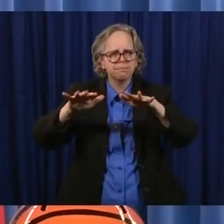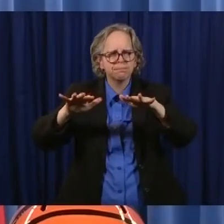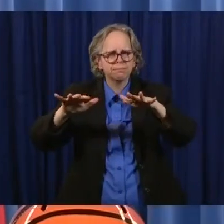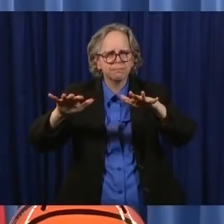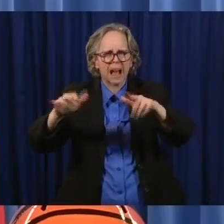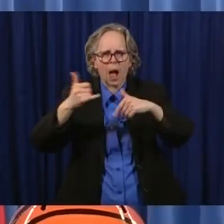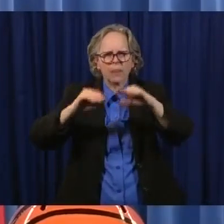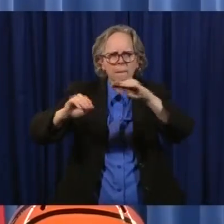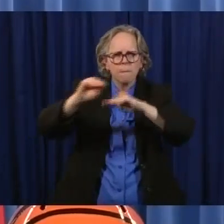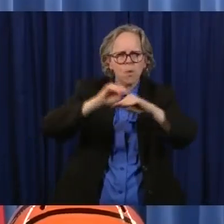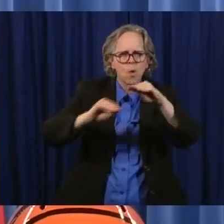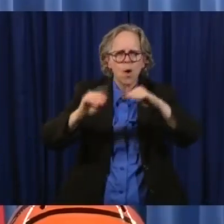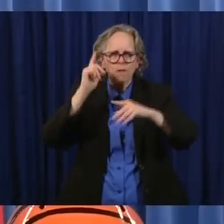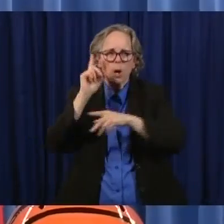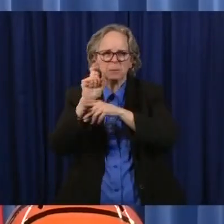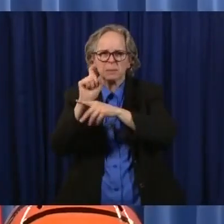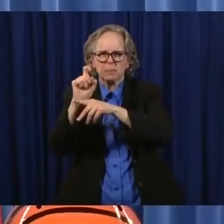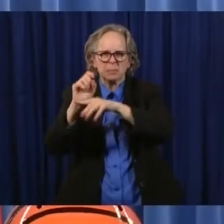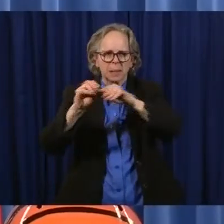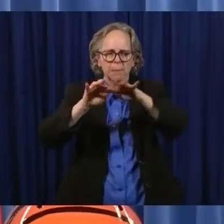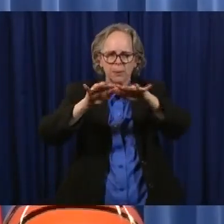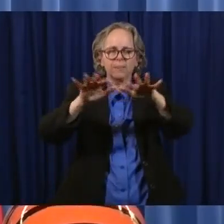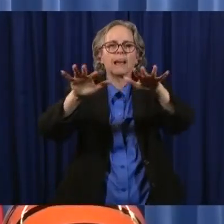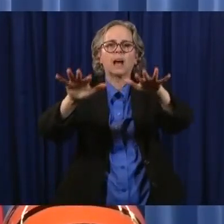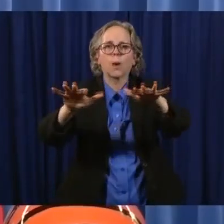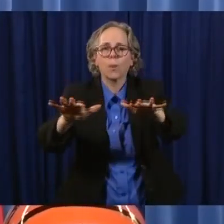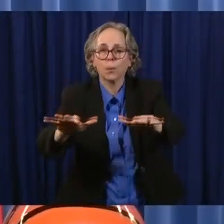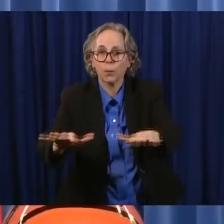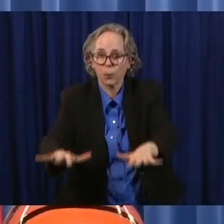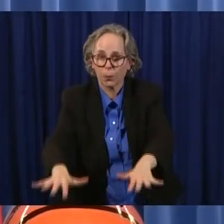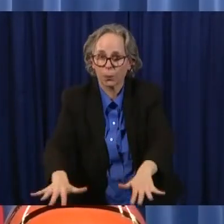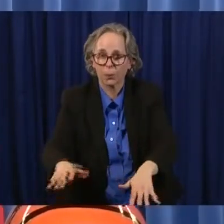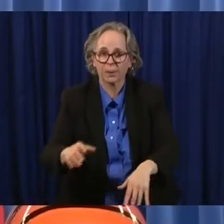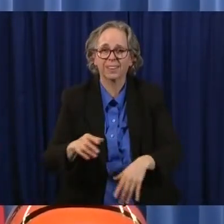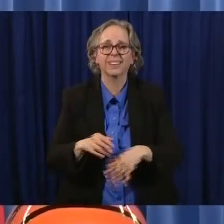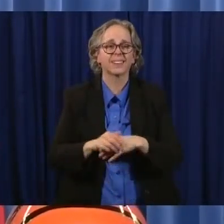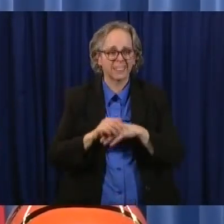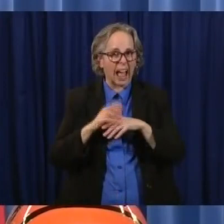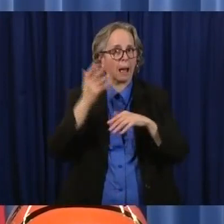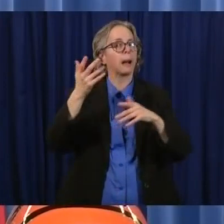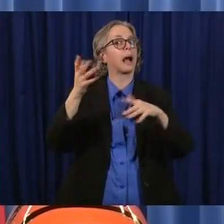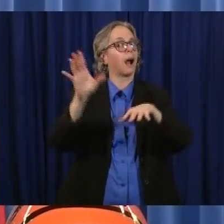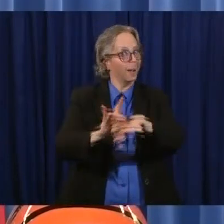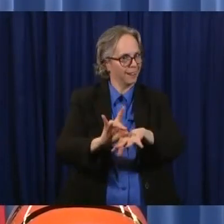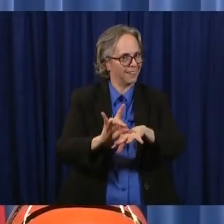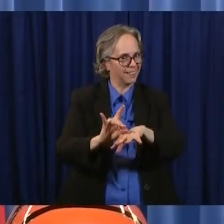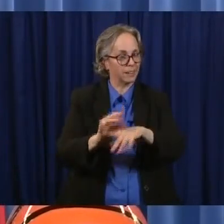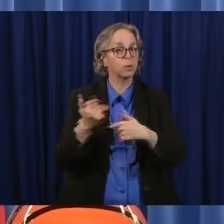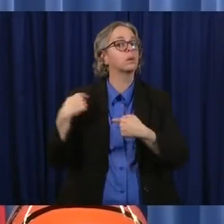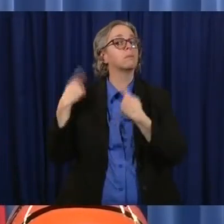OVER DECADES LOOKING AT HOW AEROSOLS, BIO AEROSOLS, IF YOU HAVE AN ORGANISM INSIDE THE AEROSOL, HOW THEY MOVE AROUND